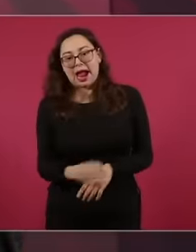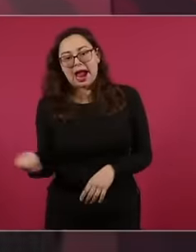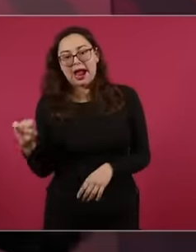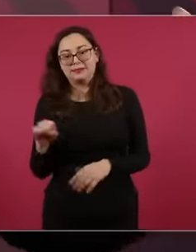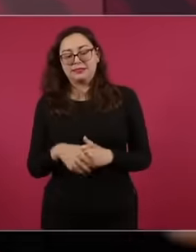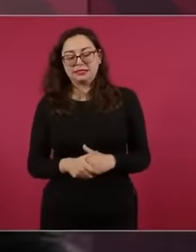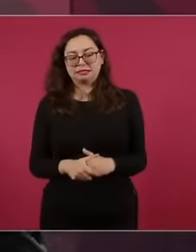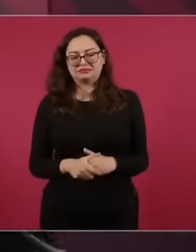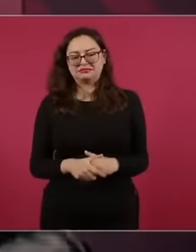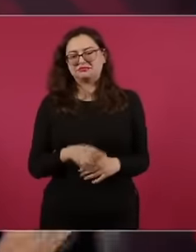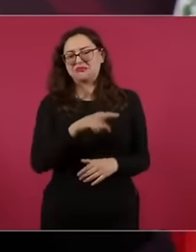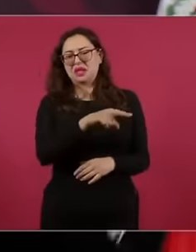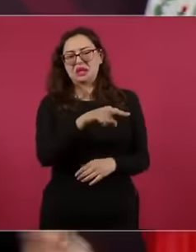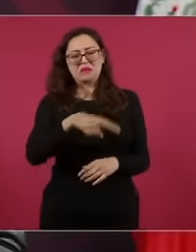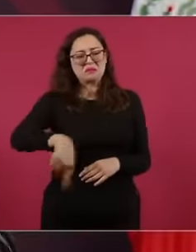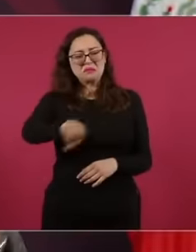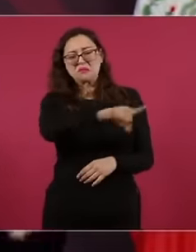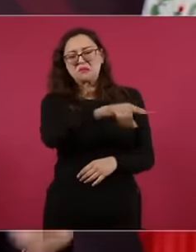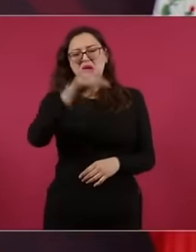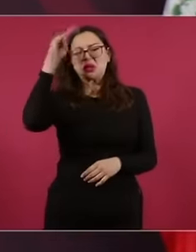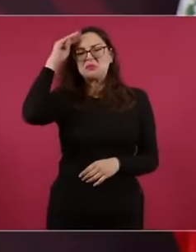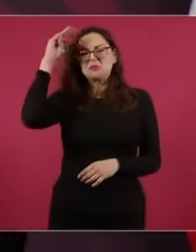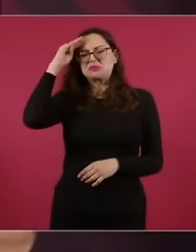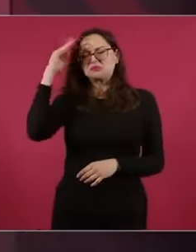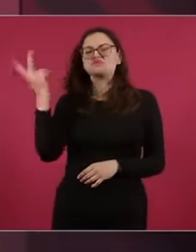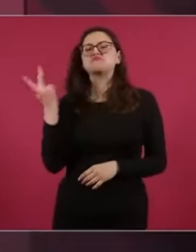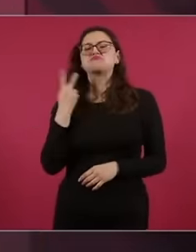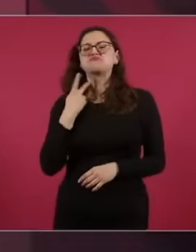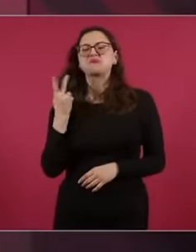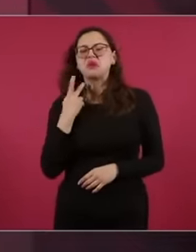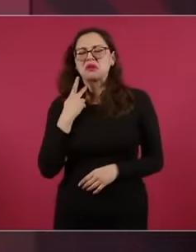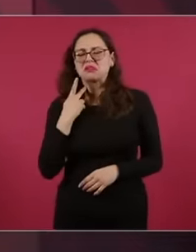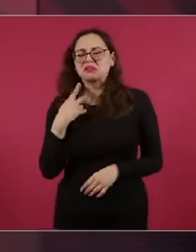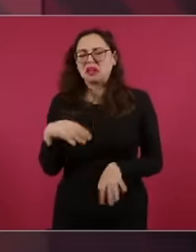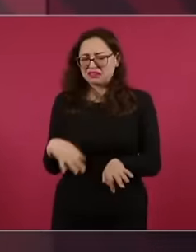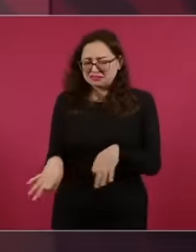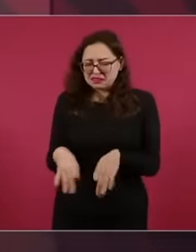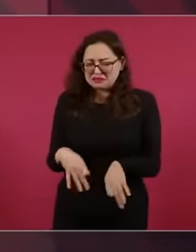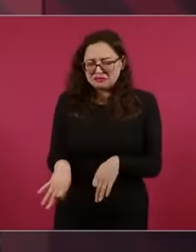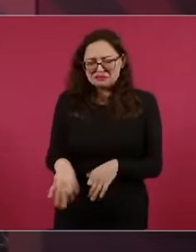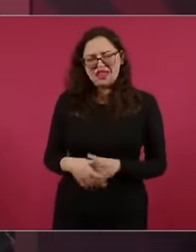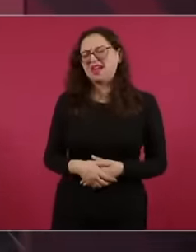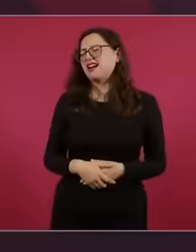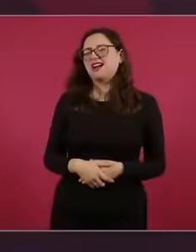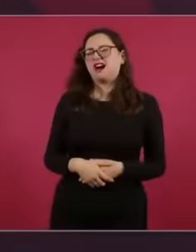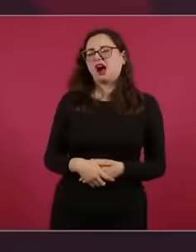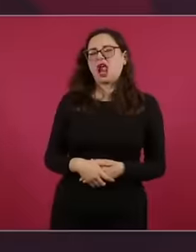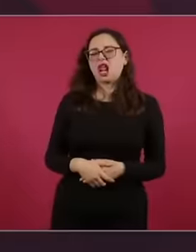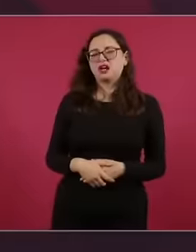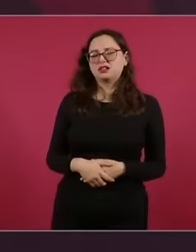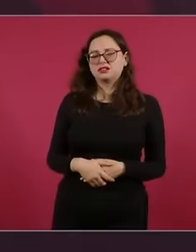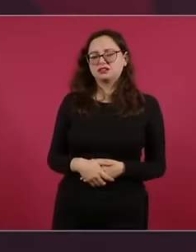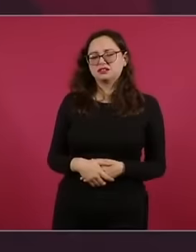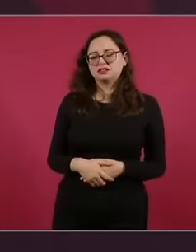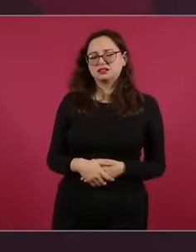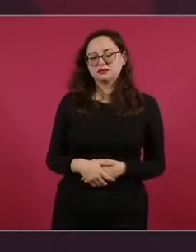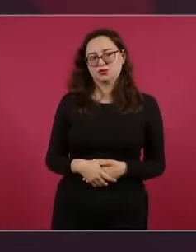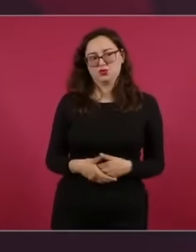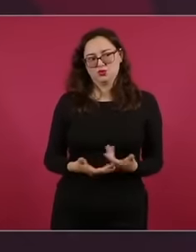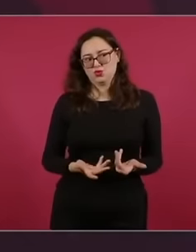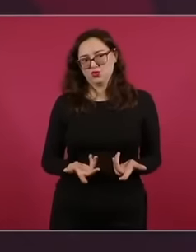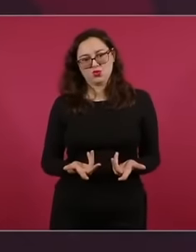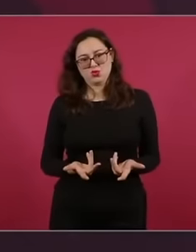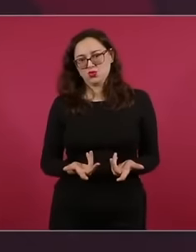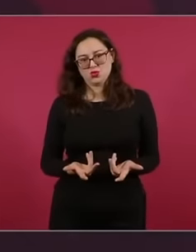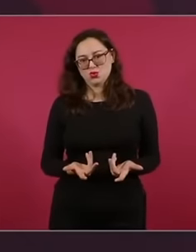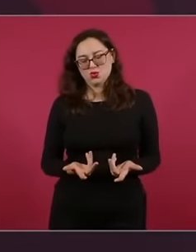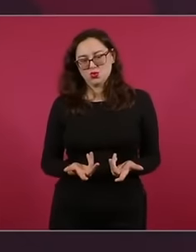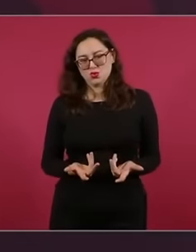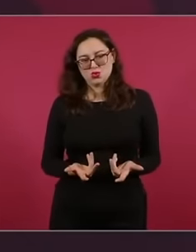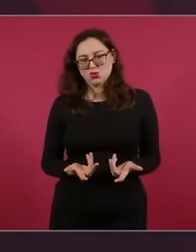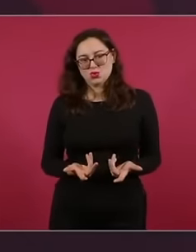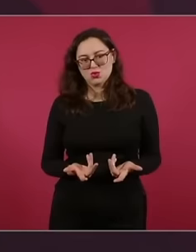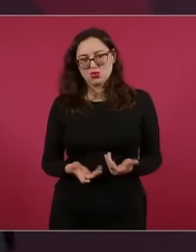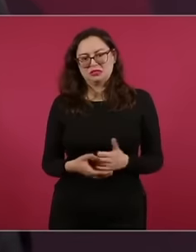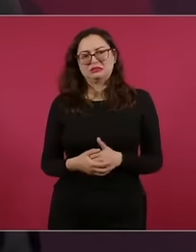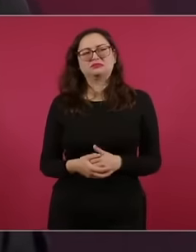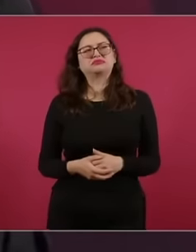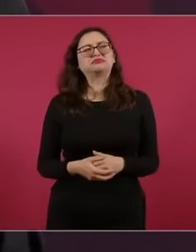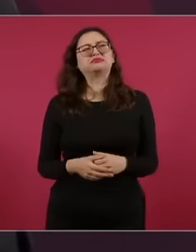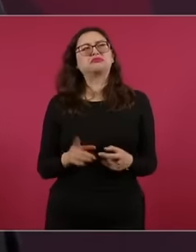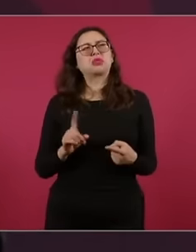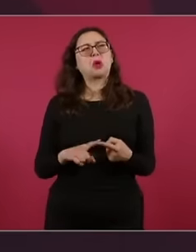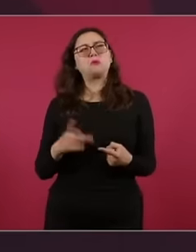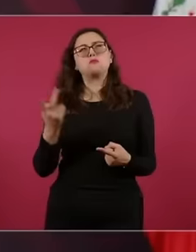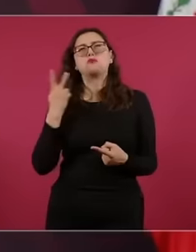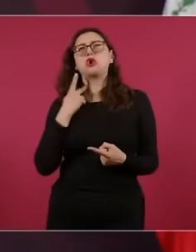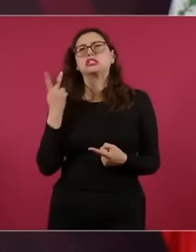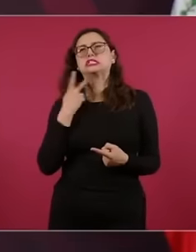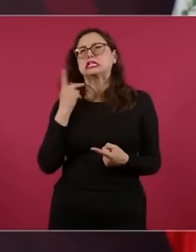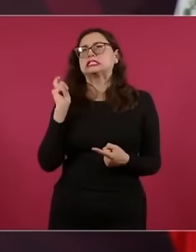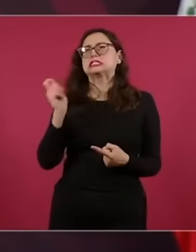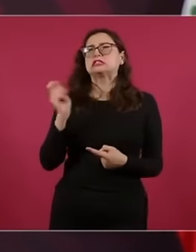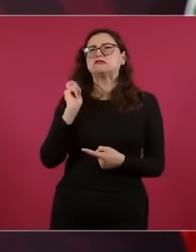anything else no, I mean it's a matter of you not having scruples that you are cynical